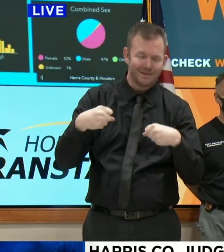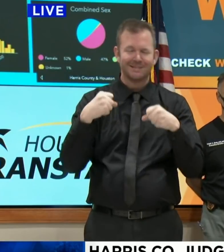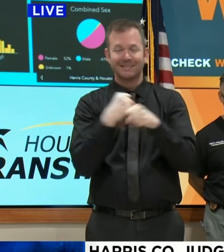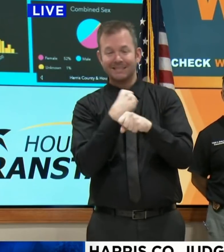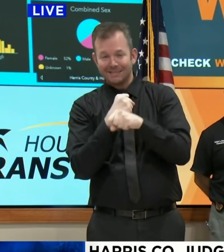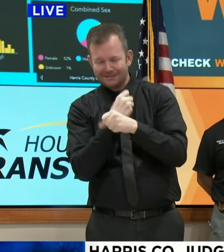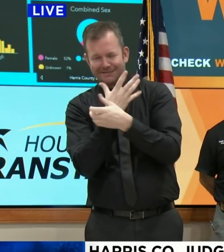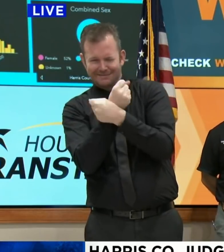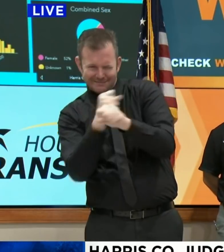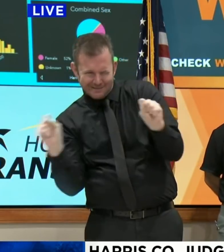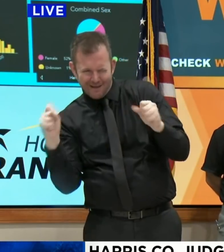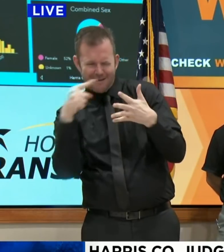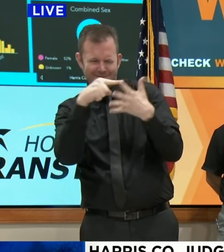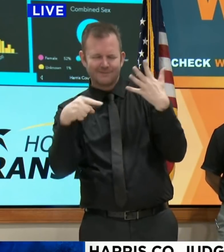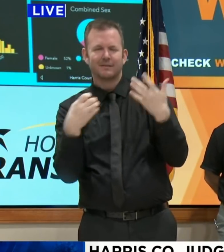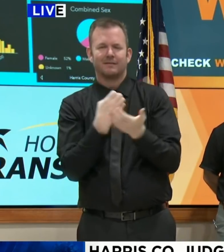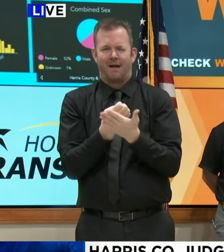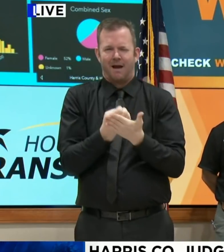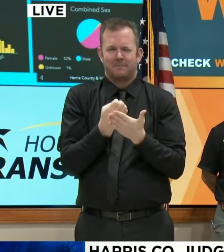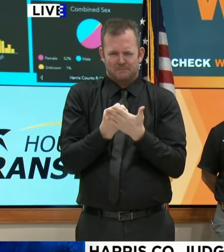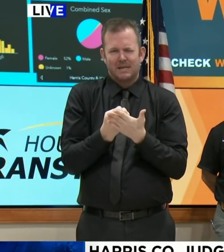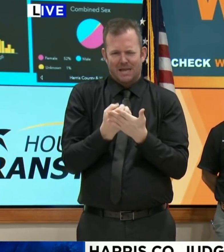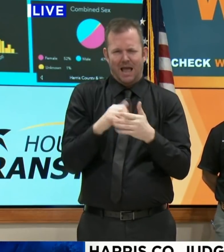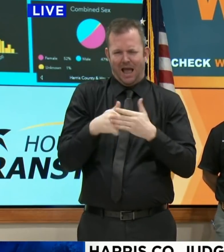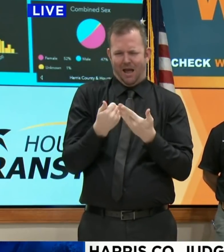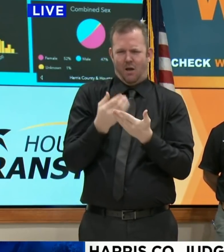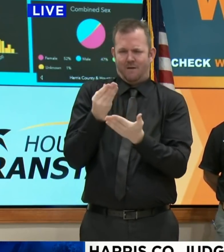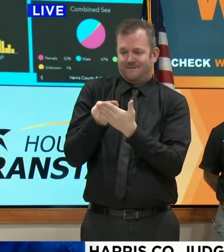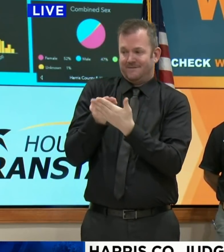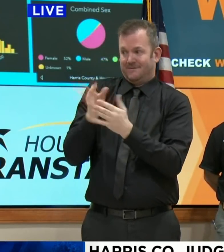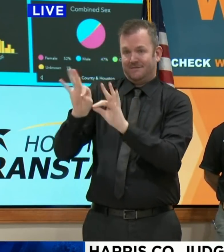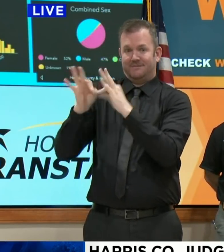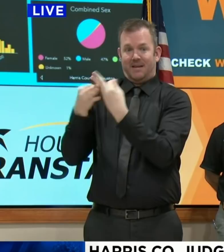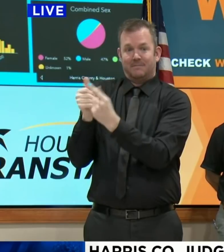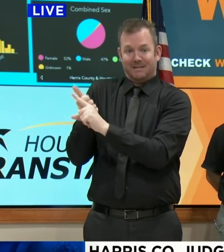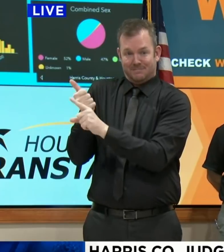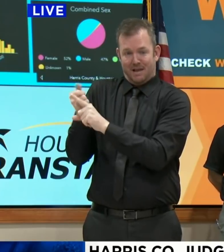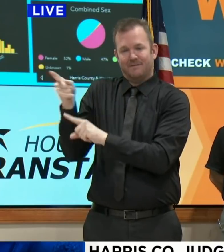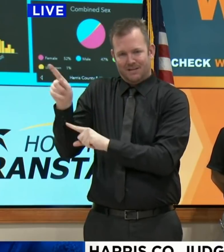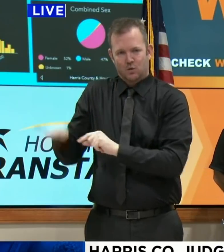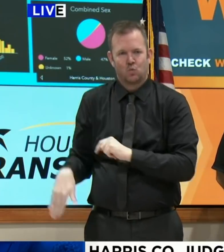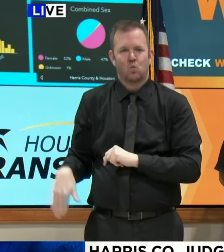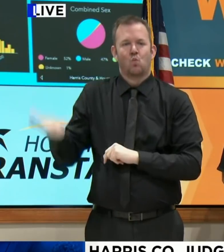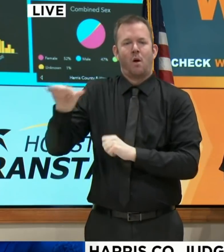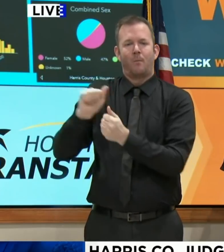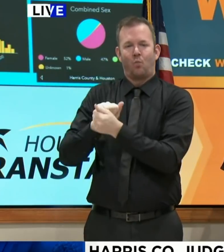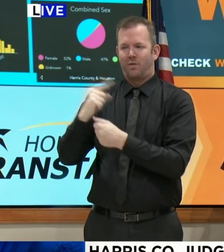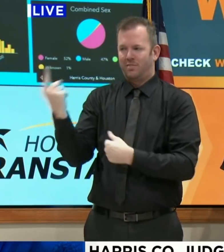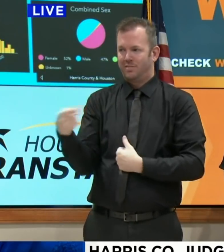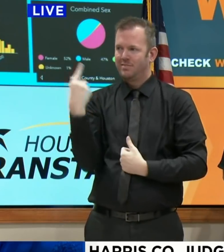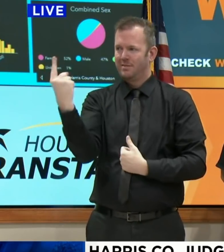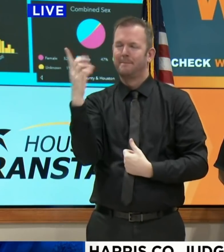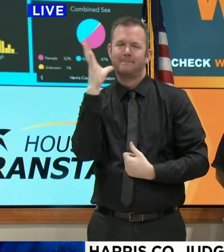protecting our families he has led at the latest legislature led at the latest legislature in issues of health in issues of health safety and economic well-being